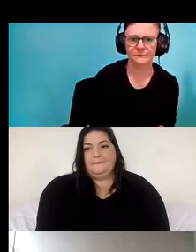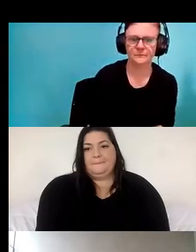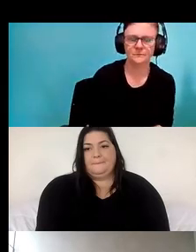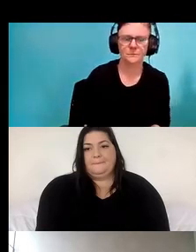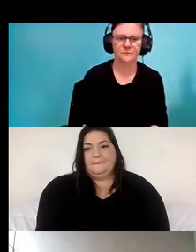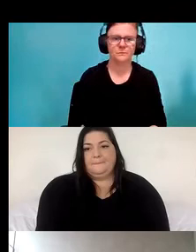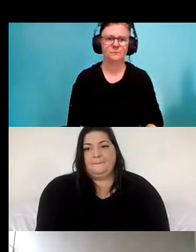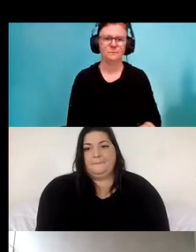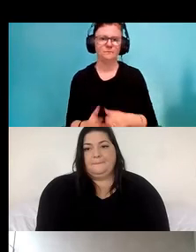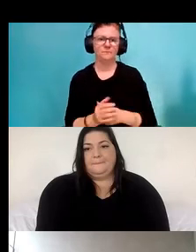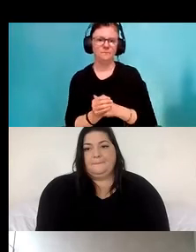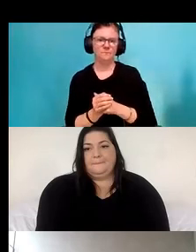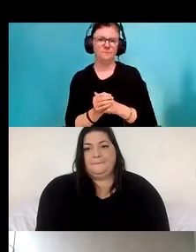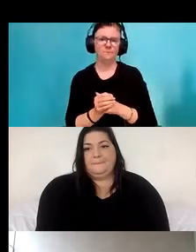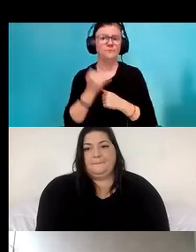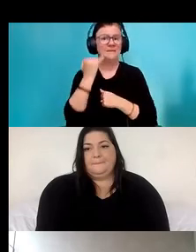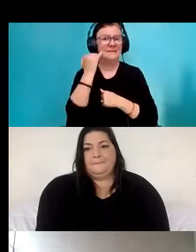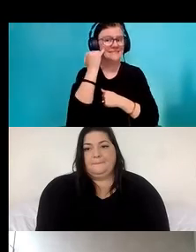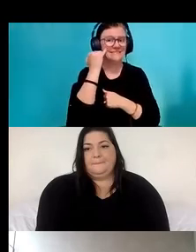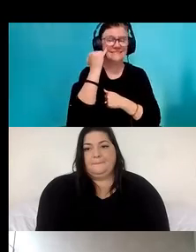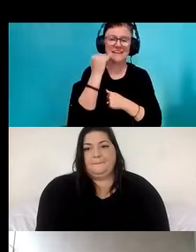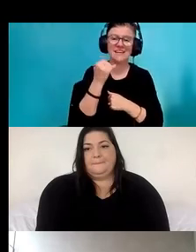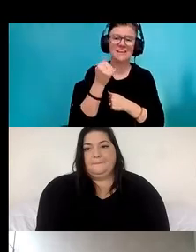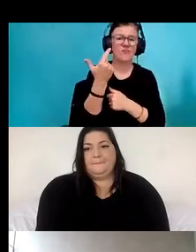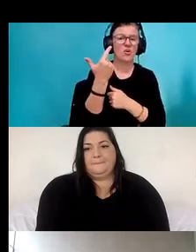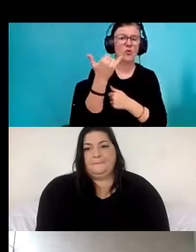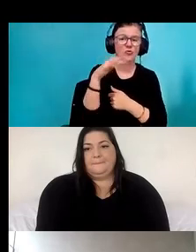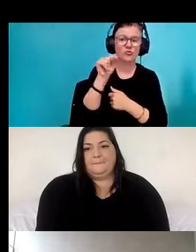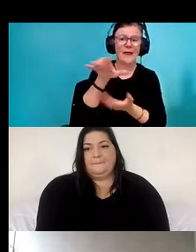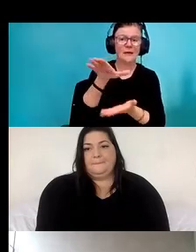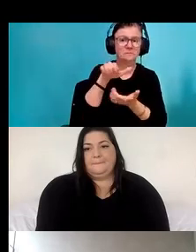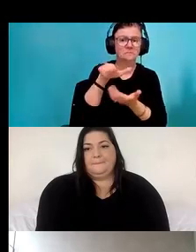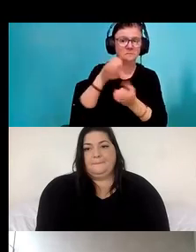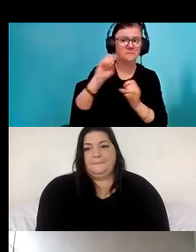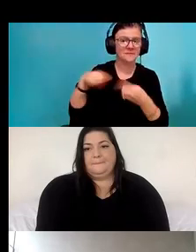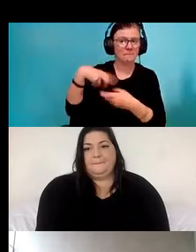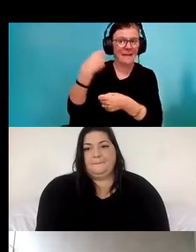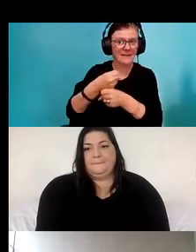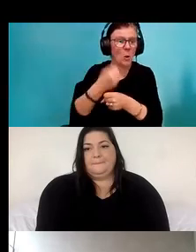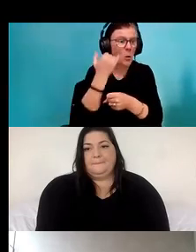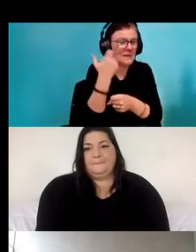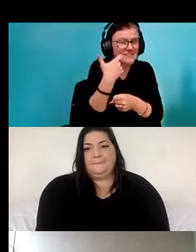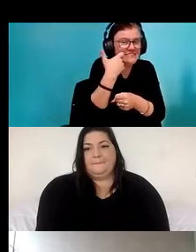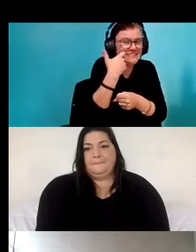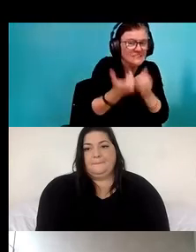So whether you've been a guarantee for multiple cycles, or if you're new, each time we do one of these trainings,